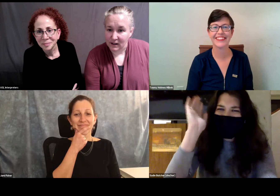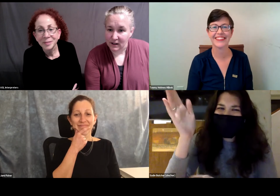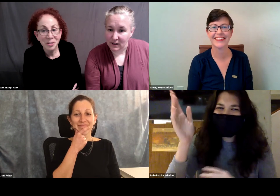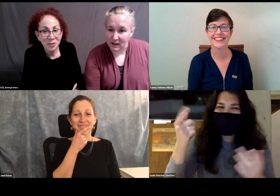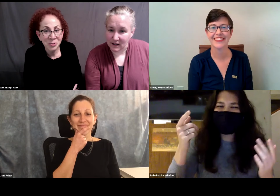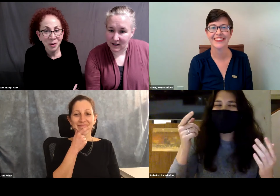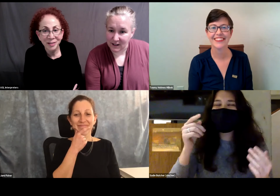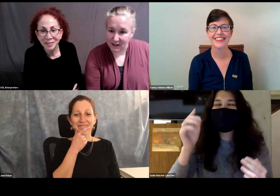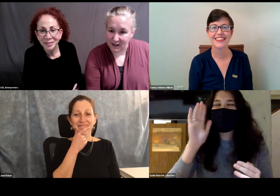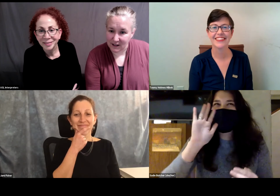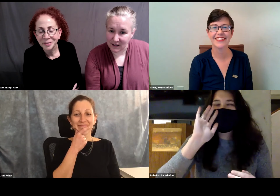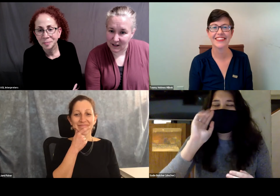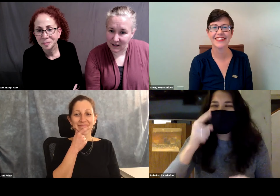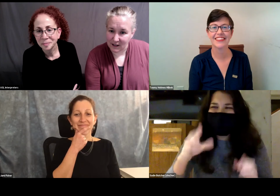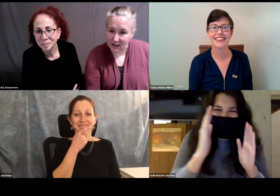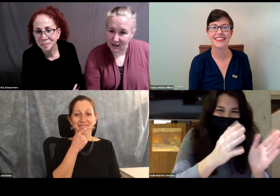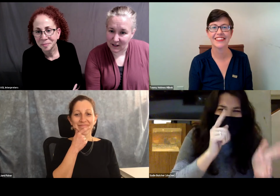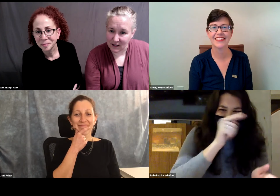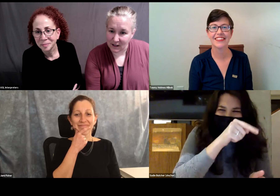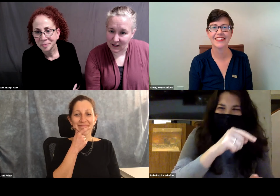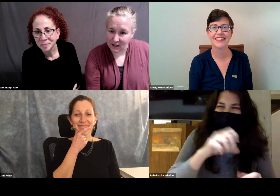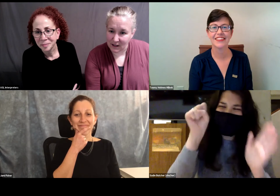Nice to meet you as well.